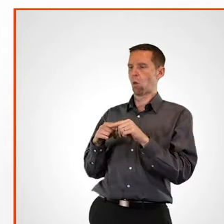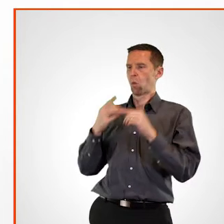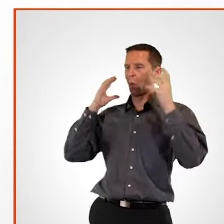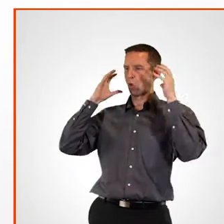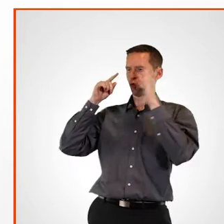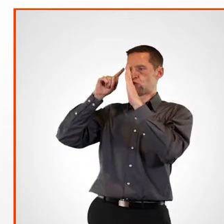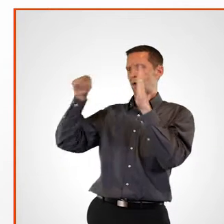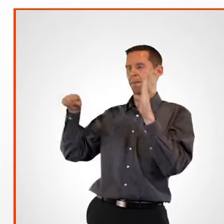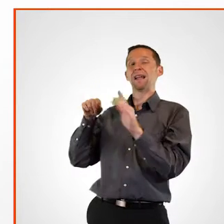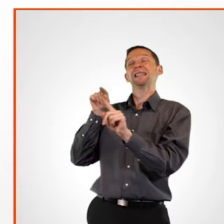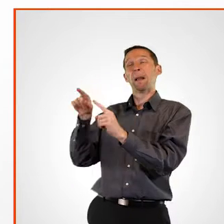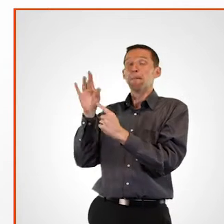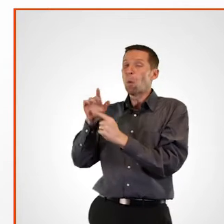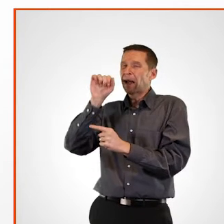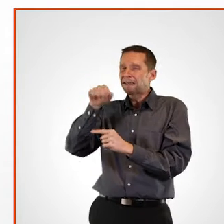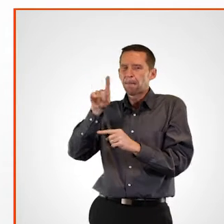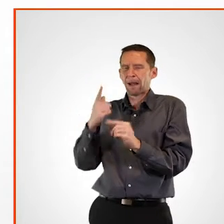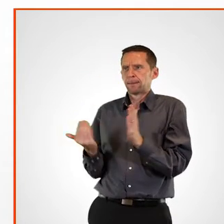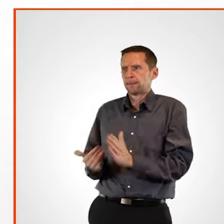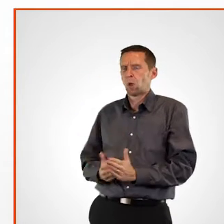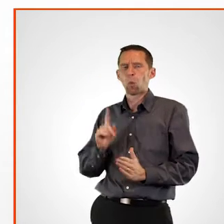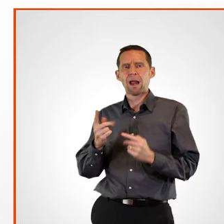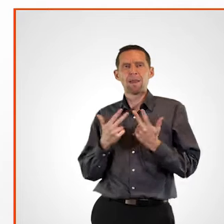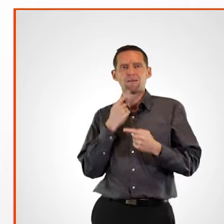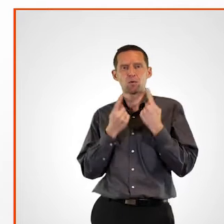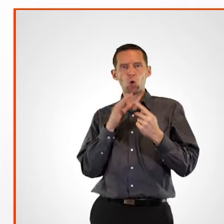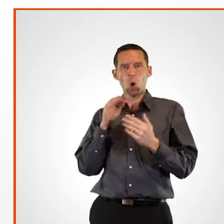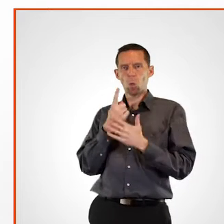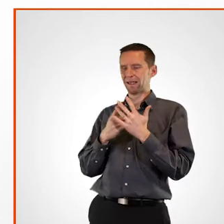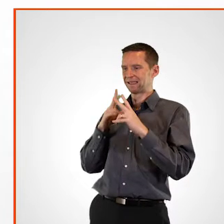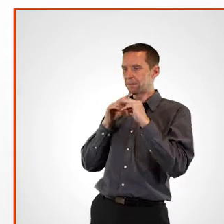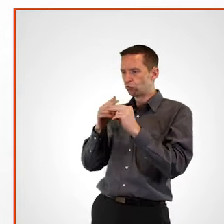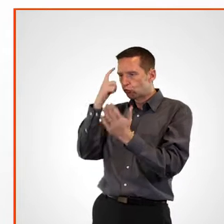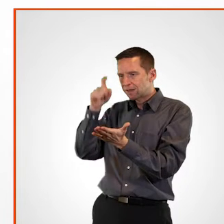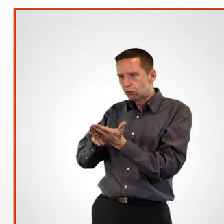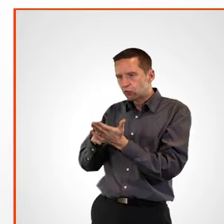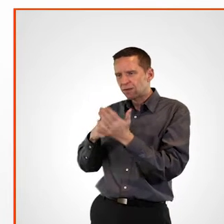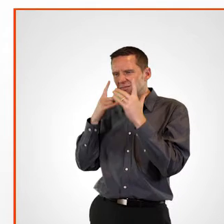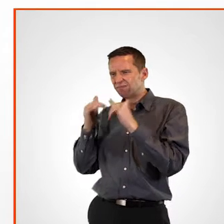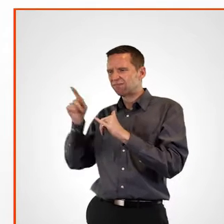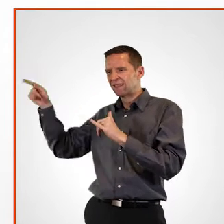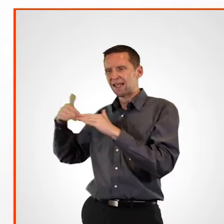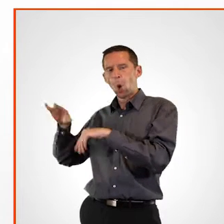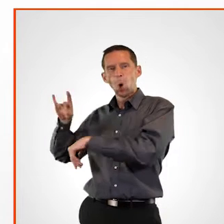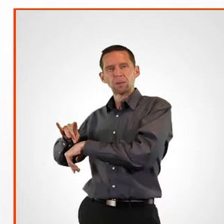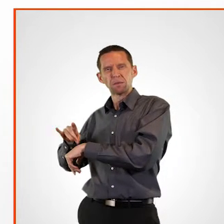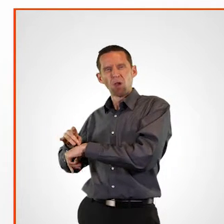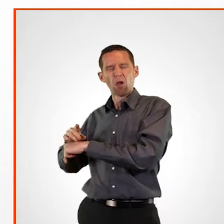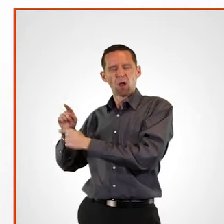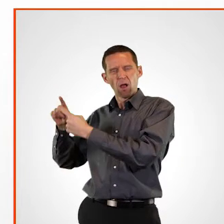which, of course, we know is very important. Not just the speech recognition scores, which is the test we were doing in the hospital. But they told us about the kinds of things